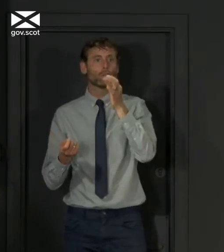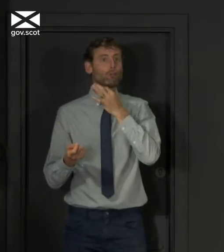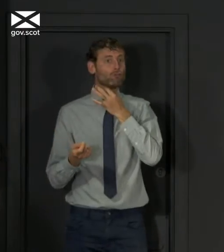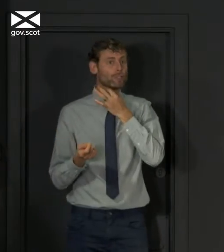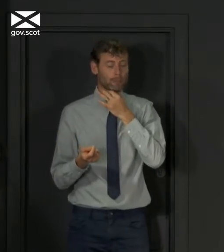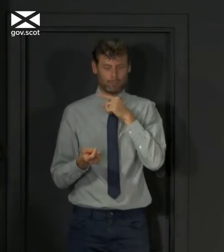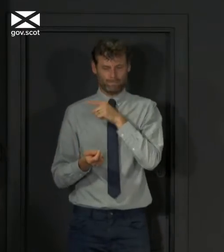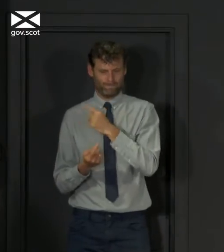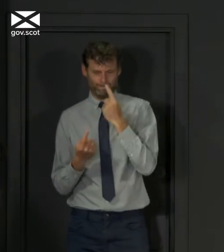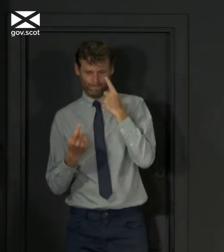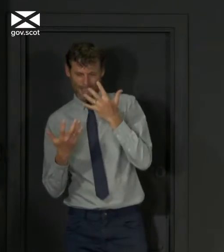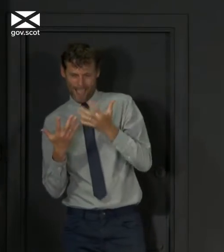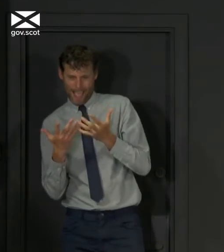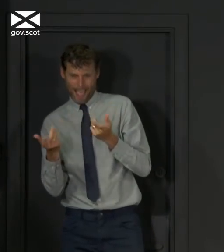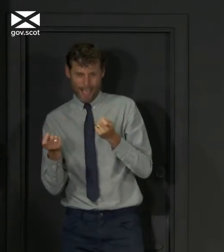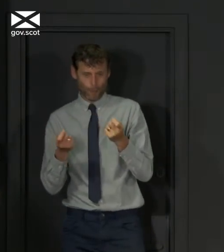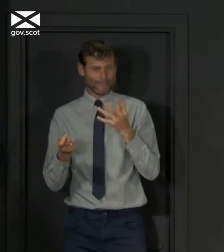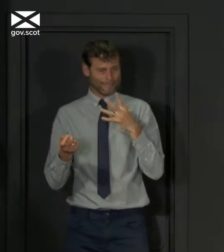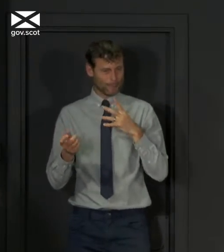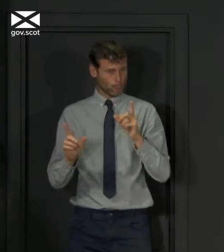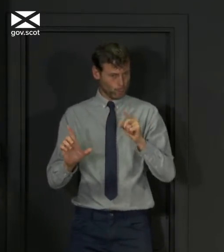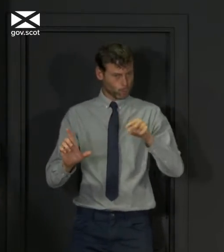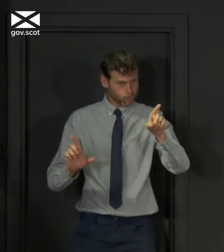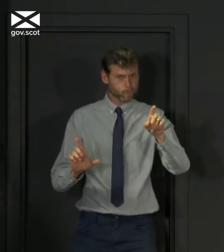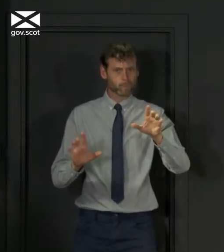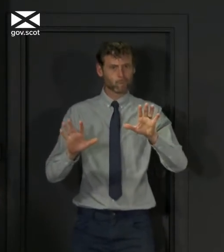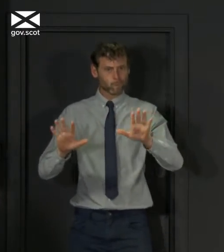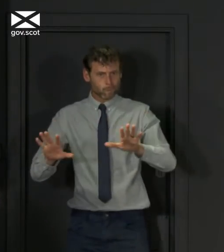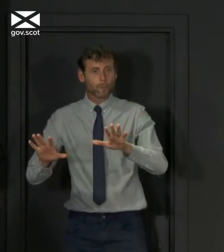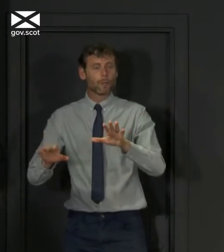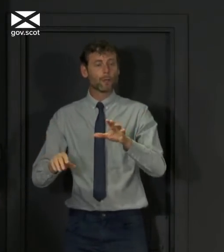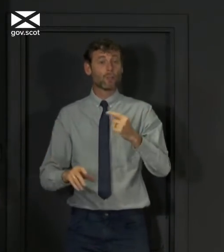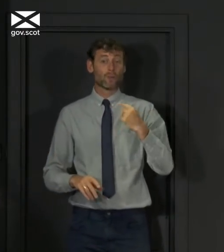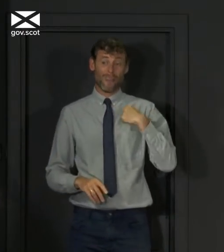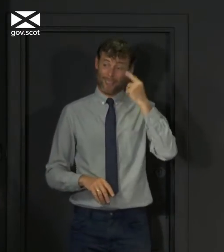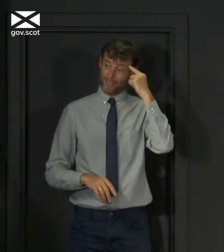and sensibly, and have had a big part to play in the progress that we've made. And I have